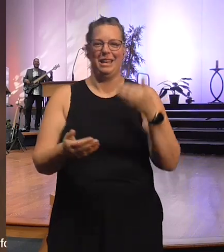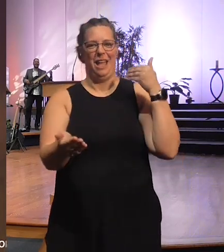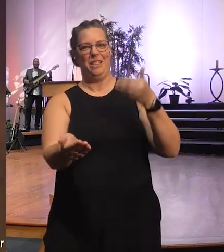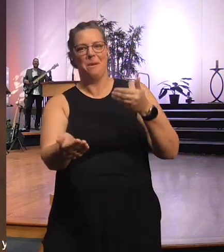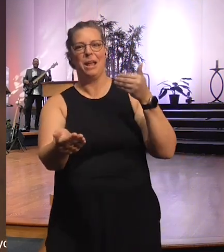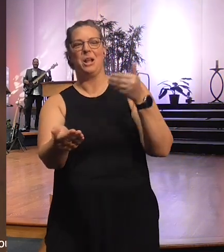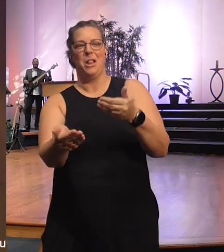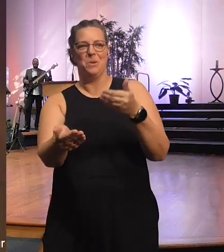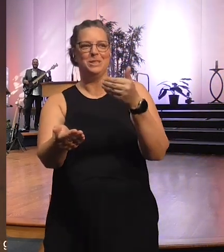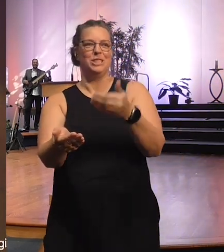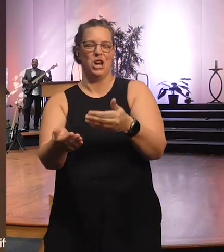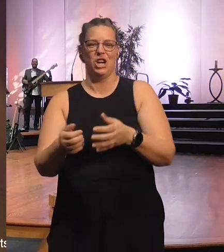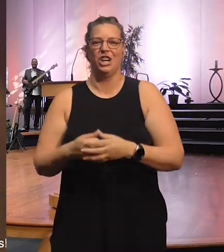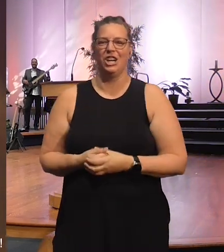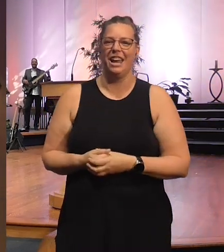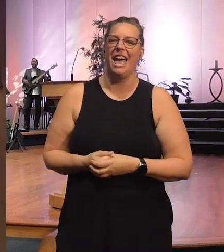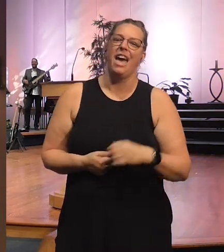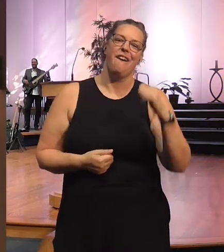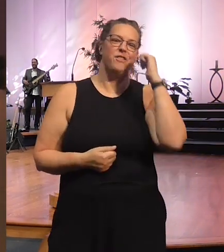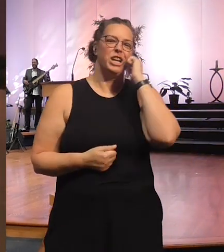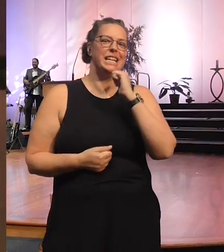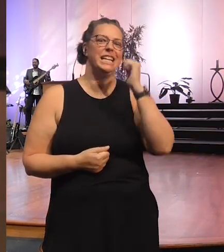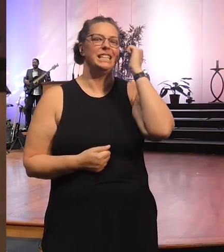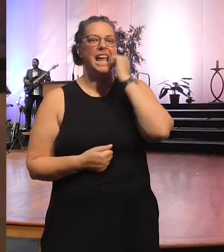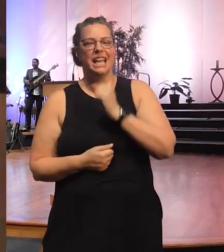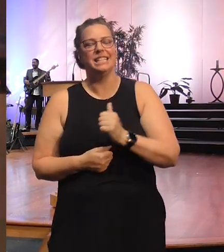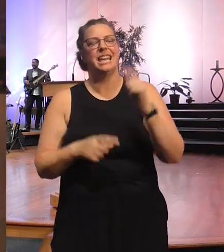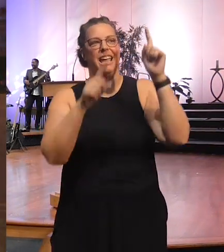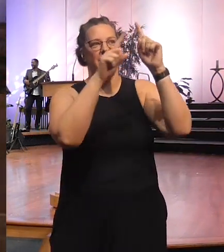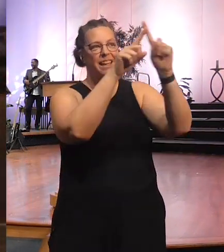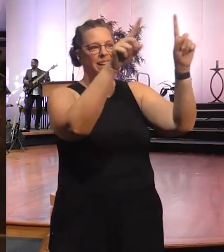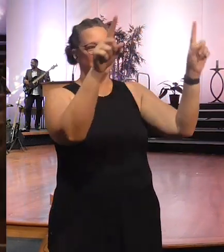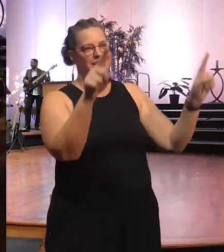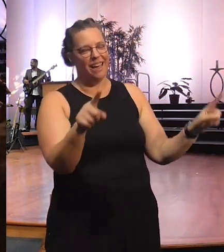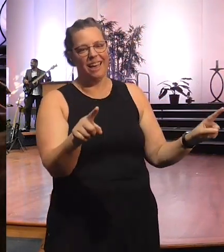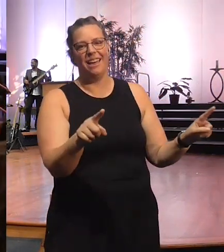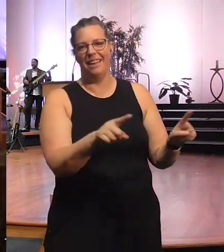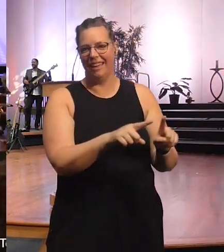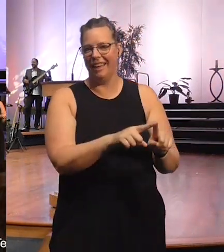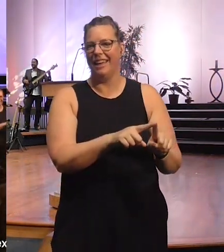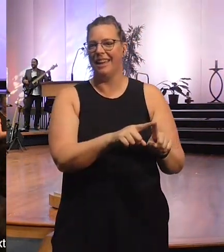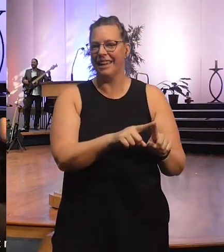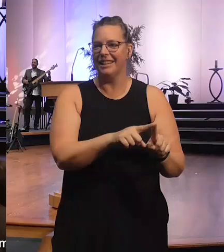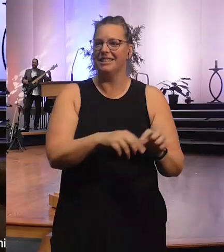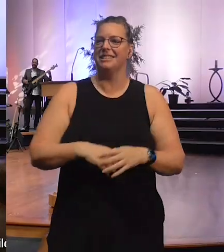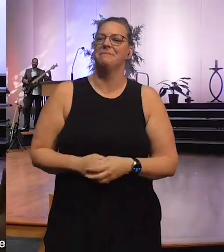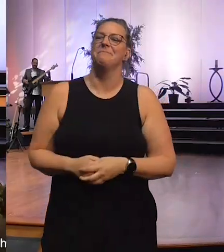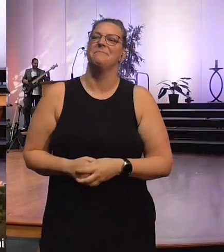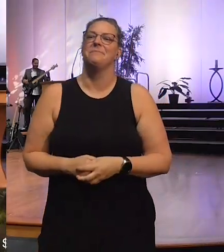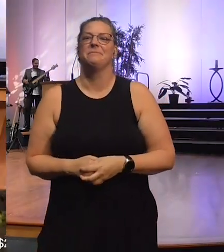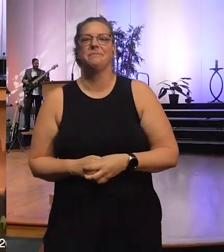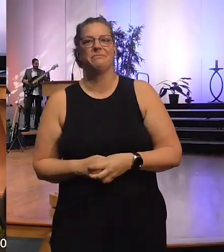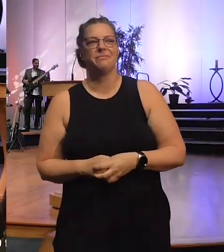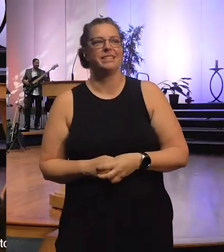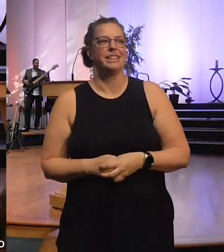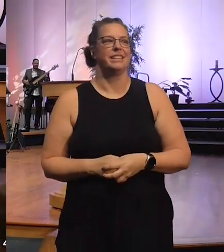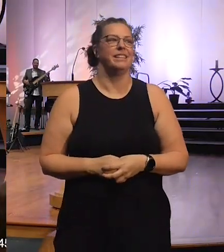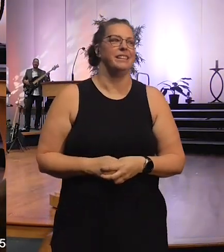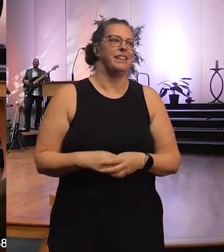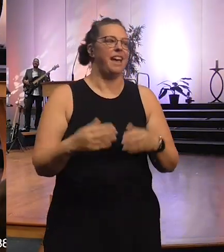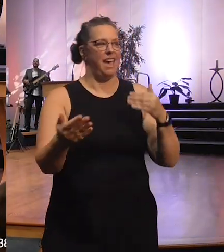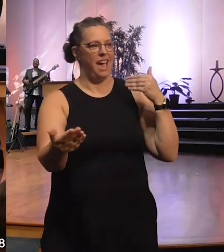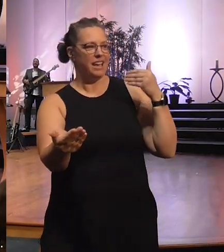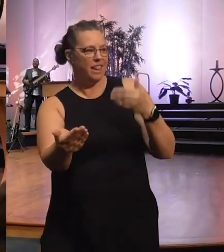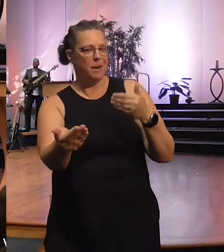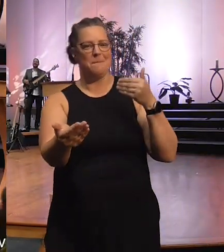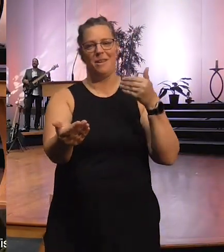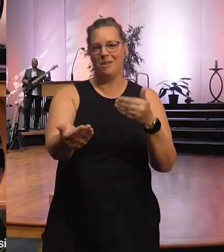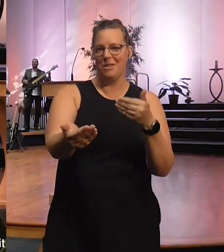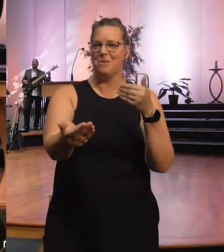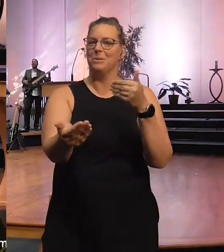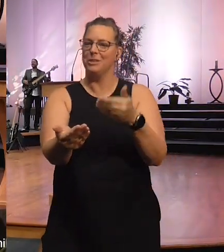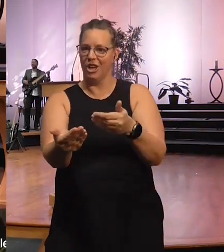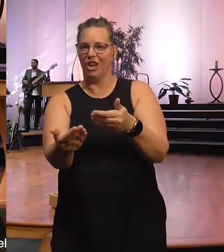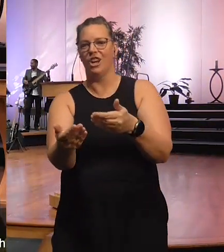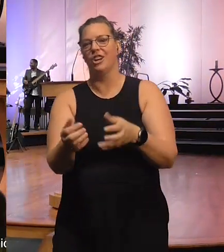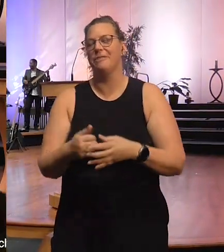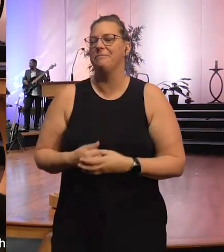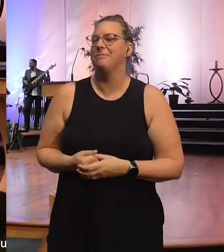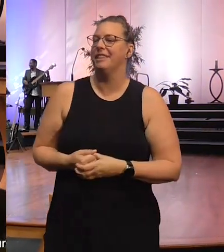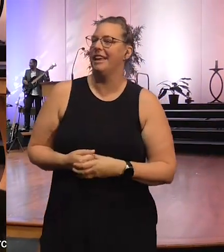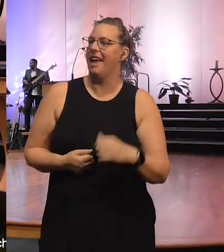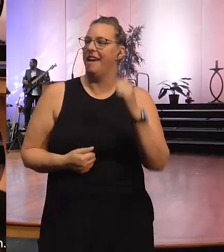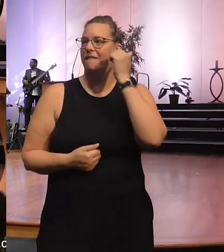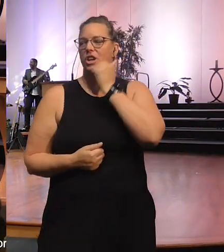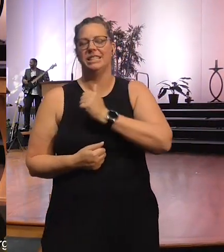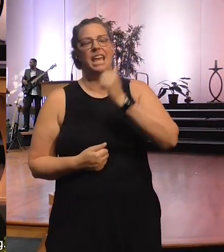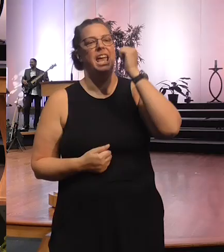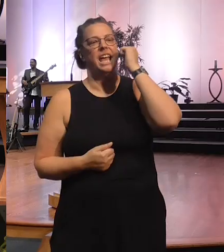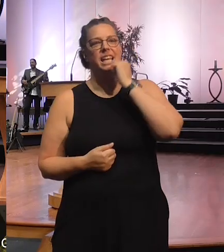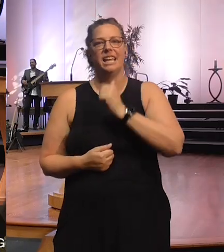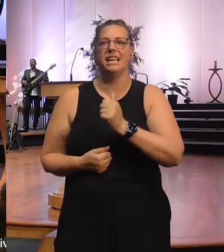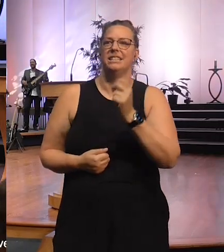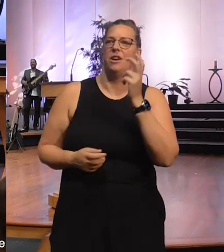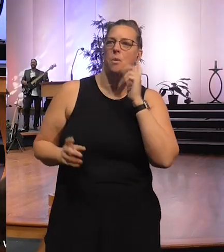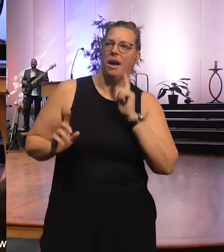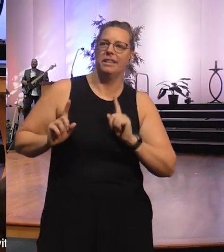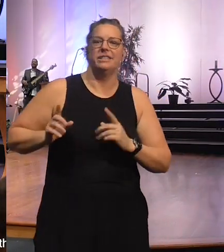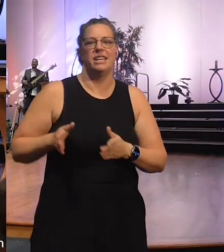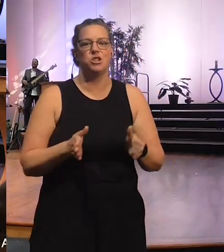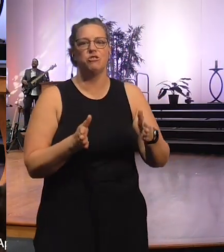closer every day the fing time I get a little bit closer every day is a winding